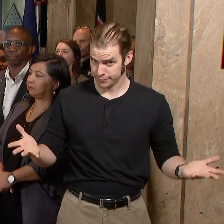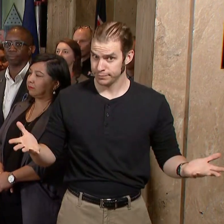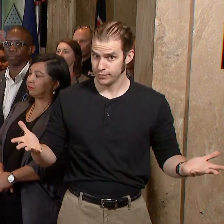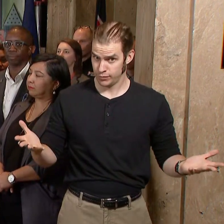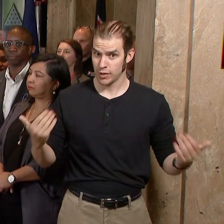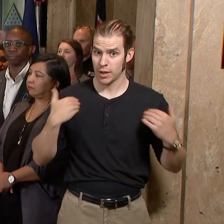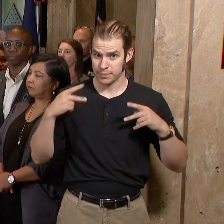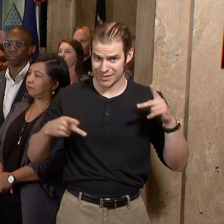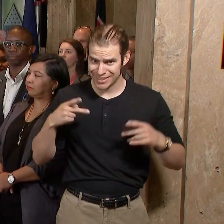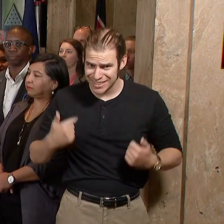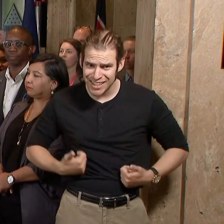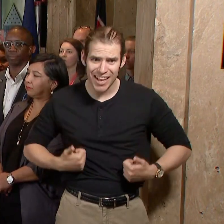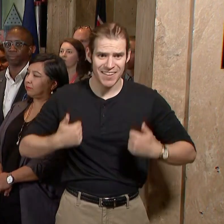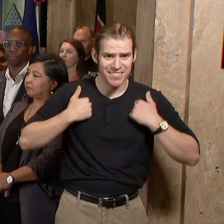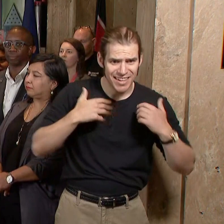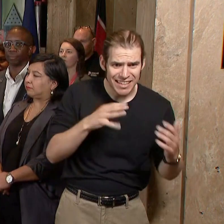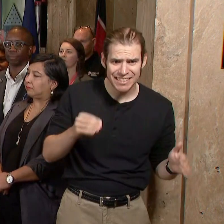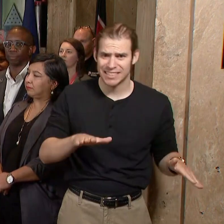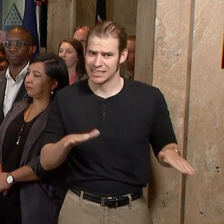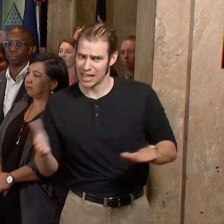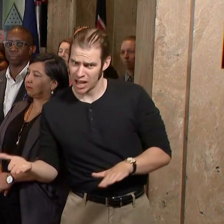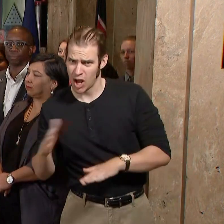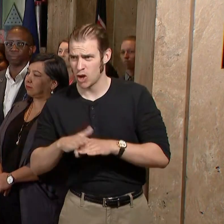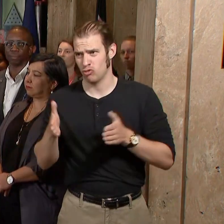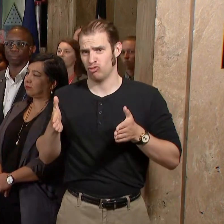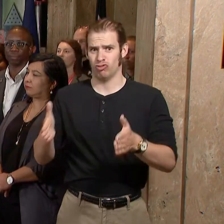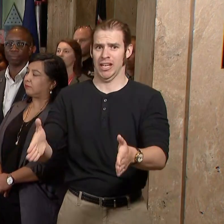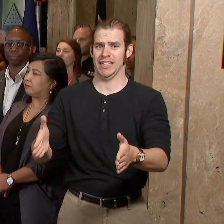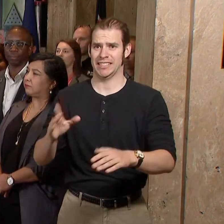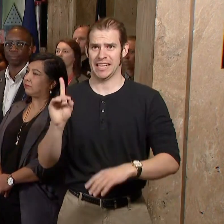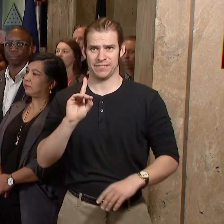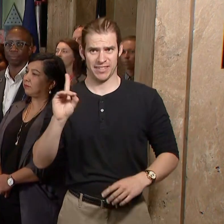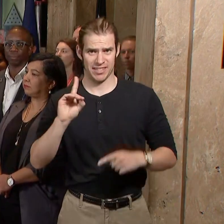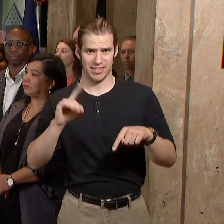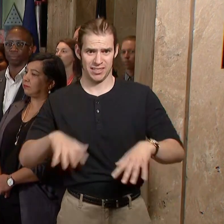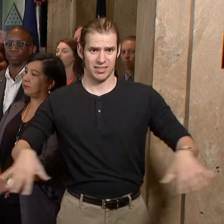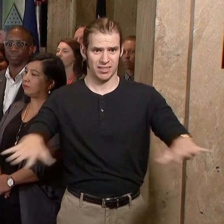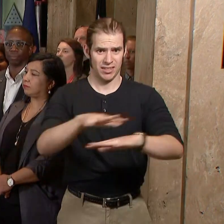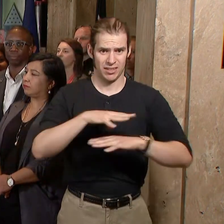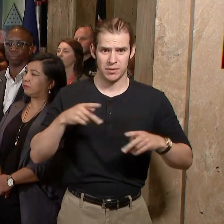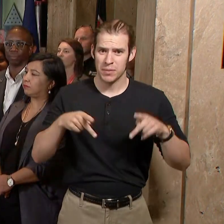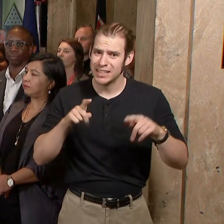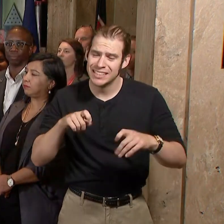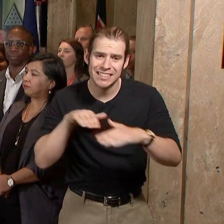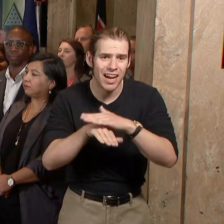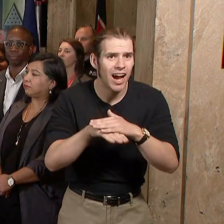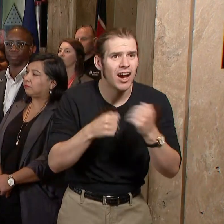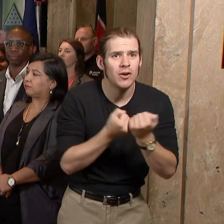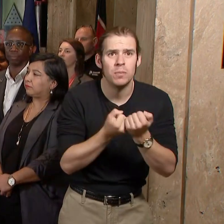on the streets of Denver. We know we have people who need access to support and services who can't get them. We know it is a public health challenge.